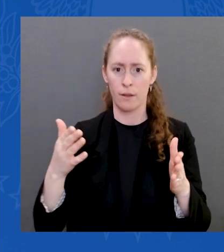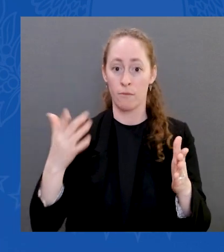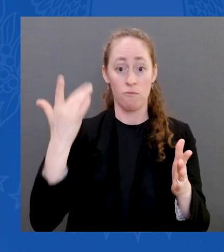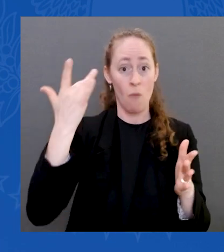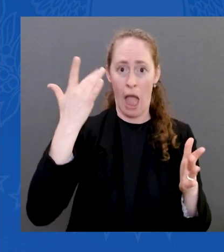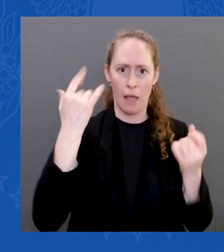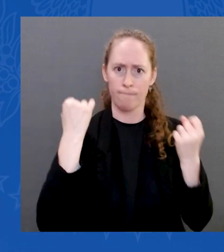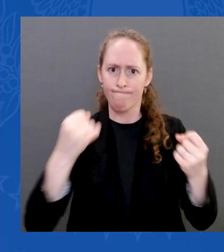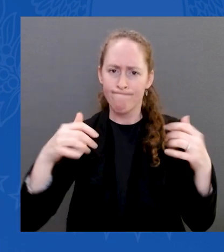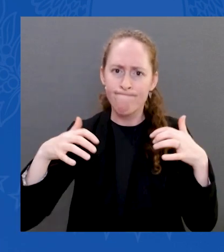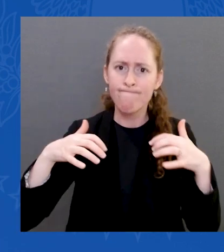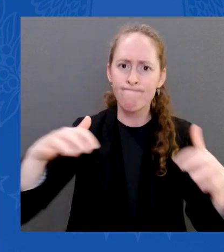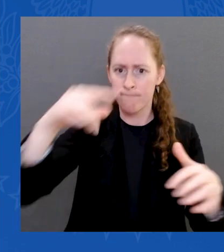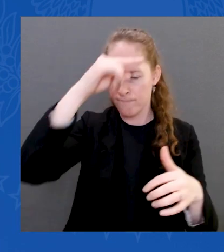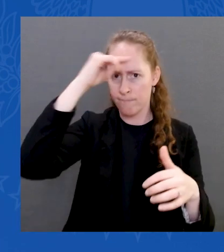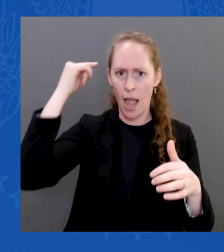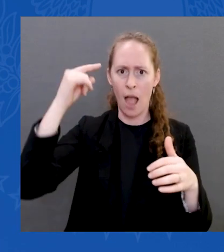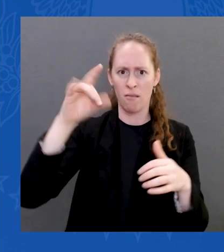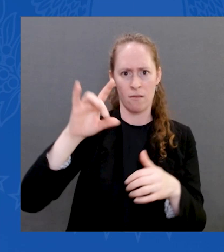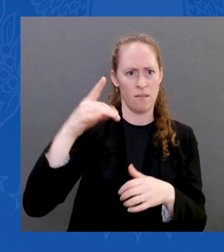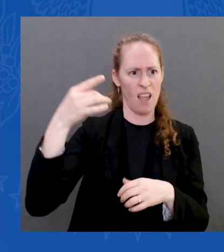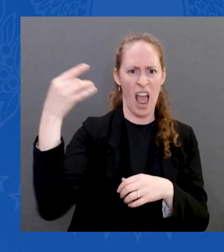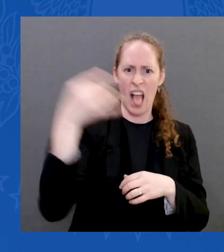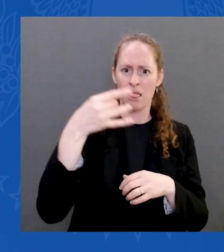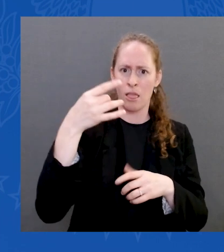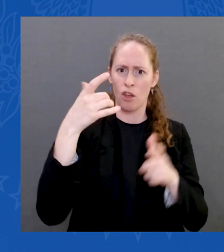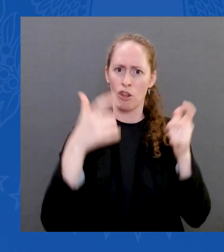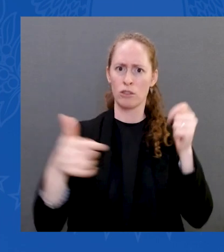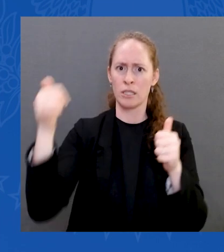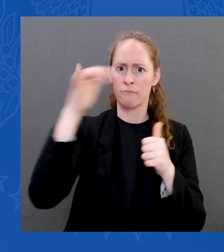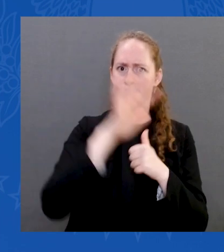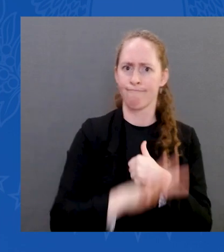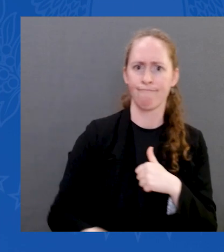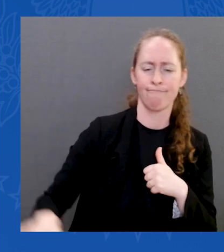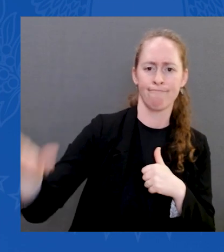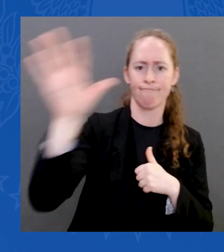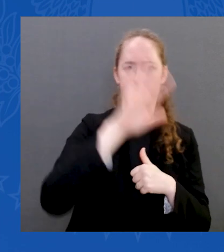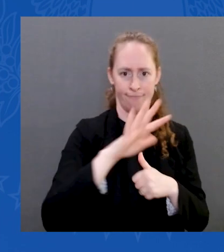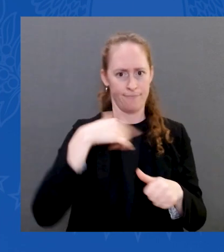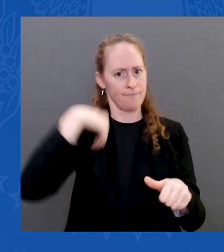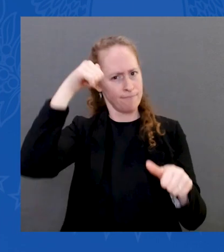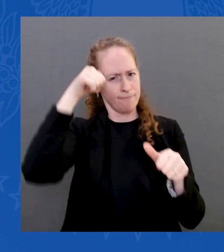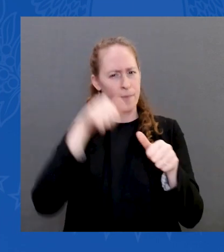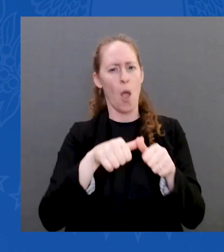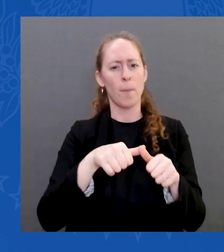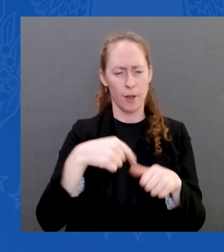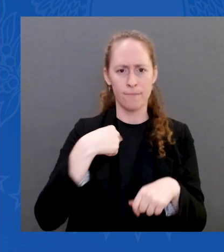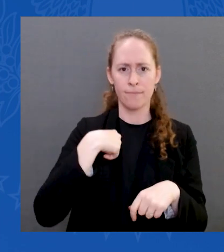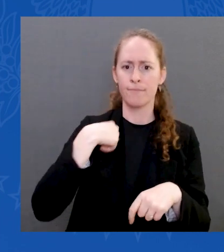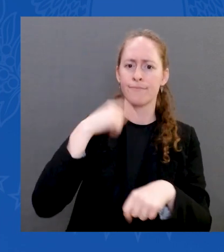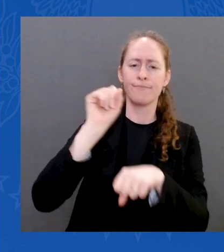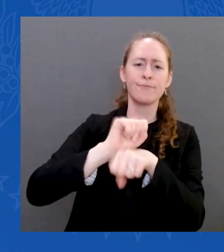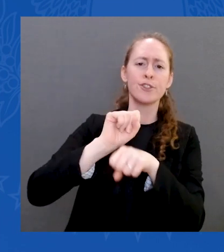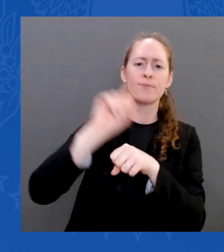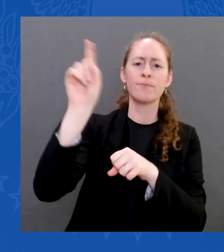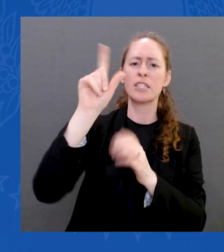And I had a job with the -- one of the oldest law firms in the state. And I quit and became a public defender; that's what got me involved.